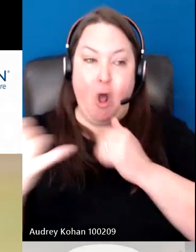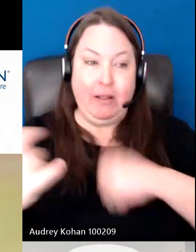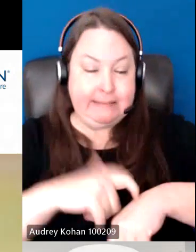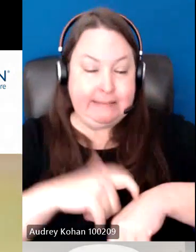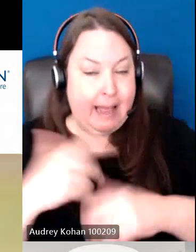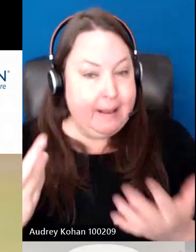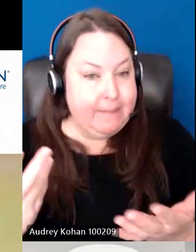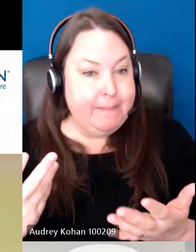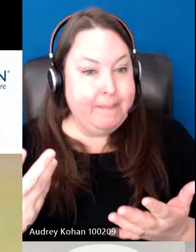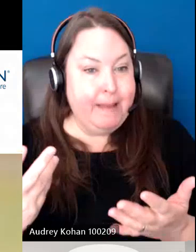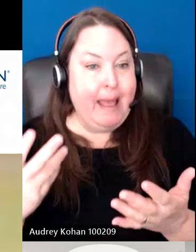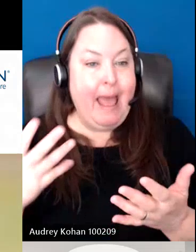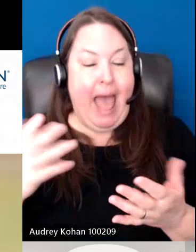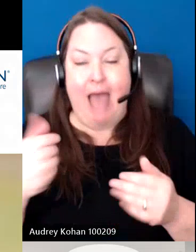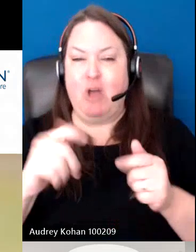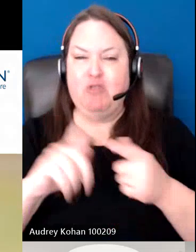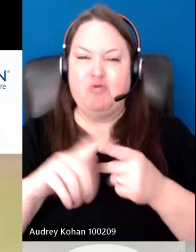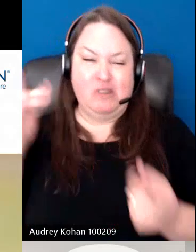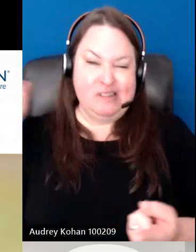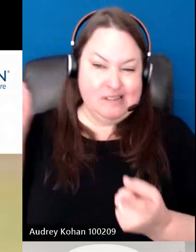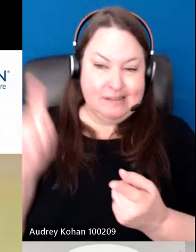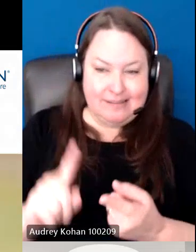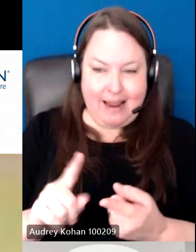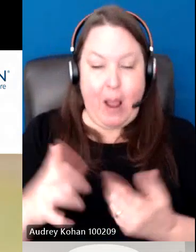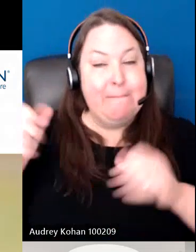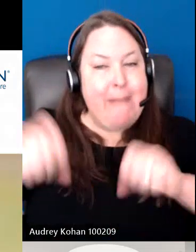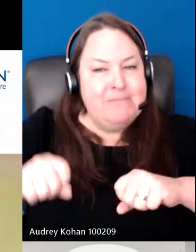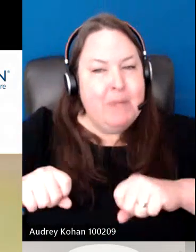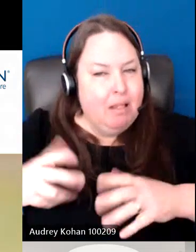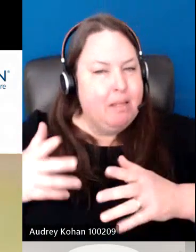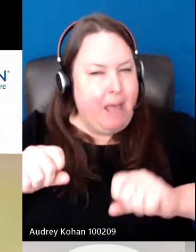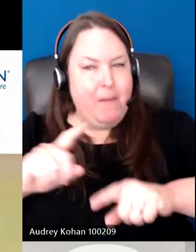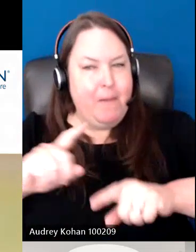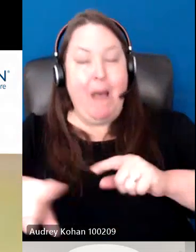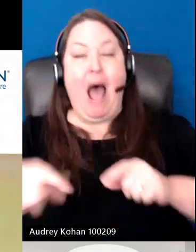and pairing it back which is possible I think it's fair to think that it will look a lot like